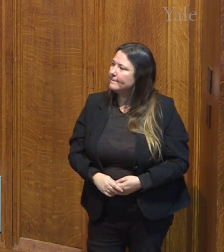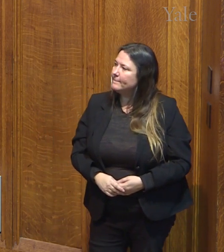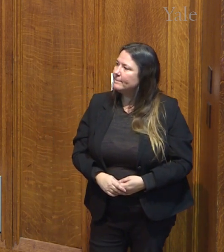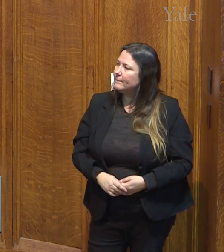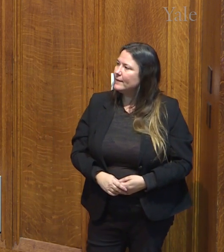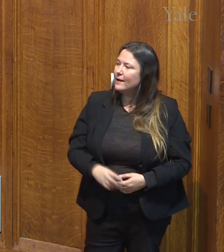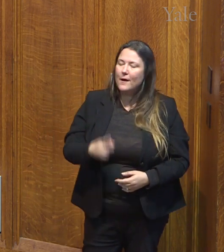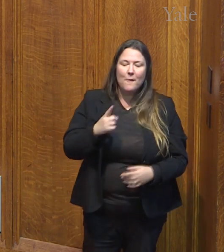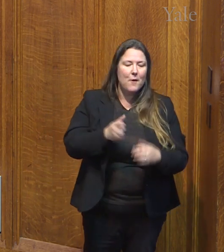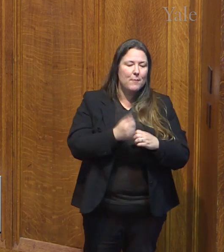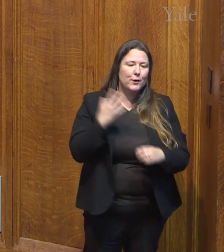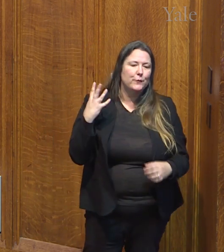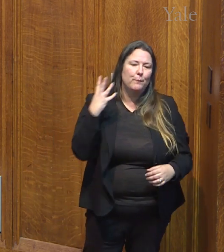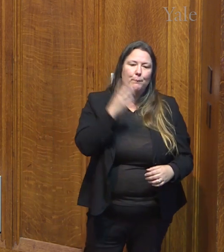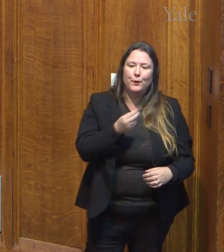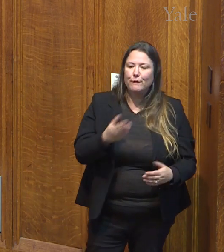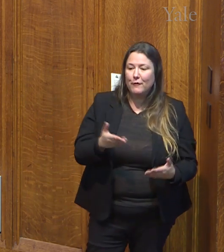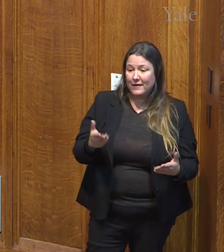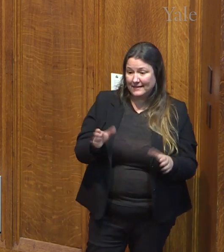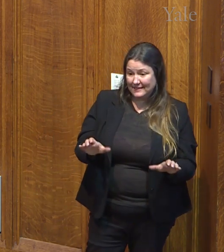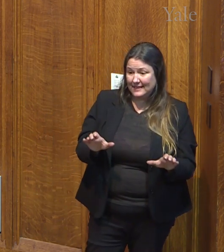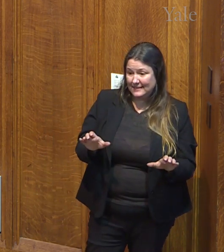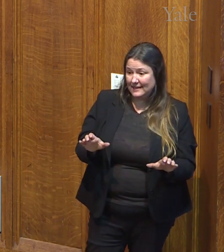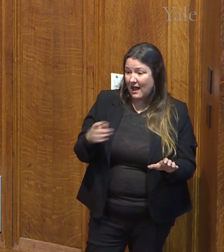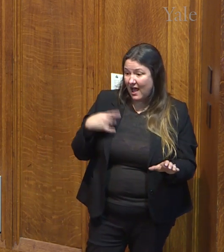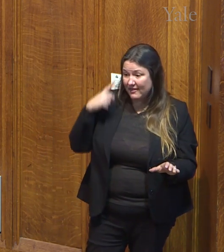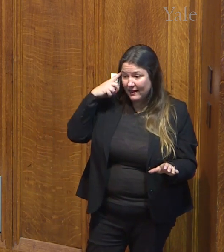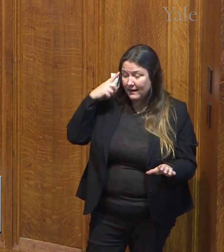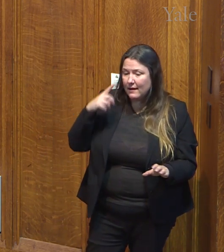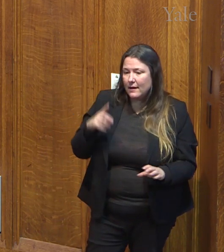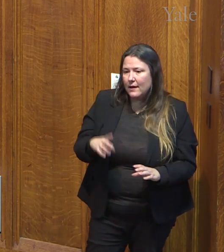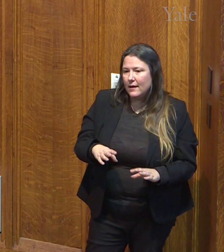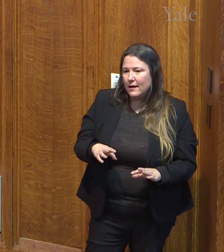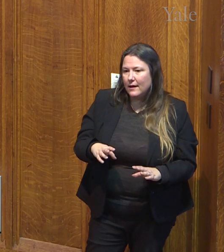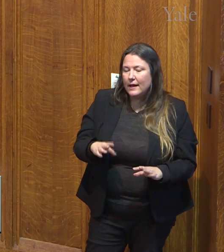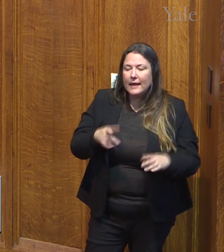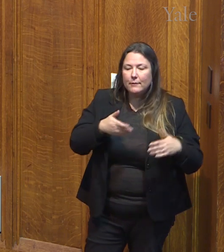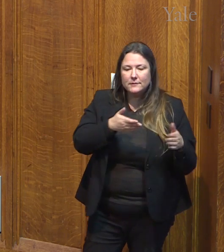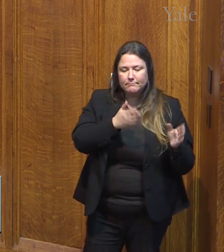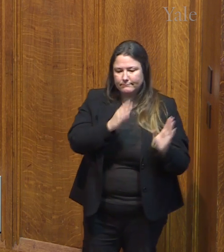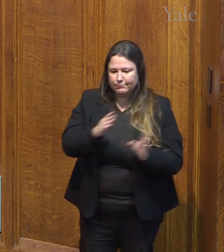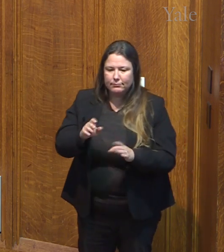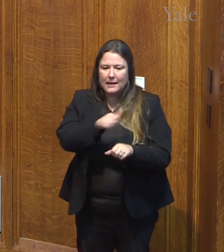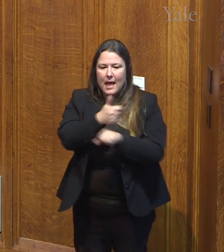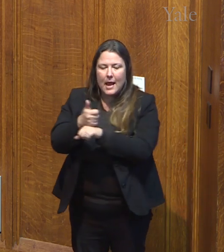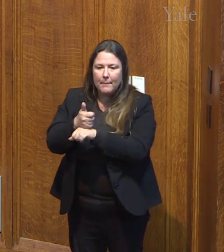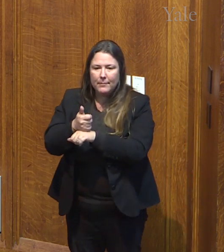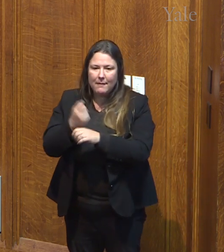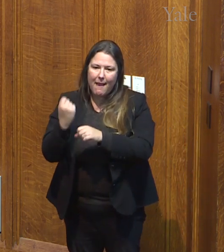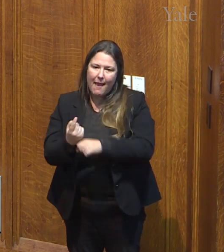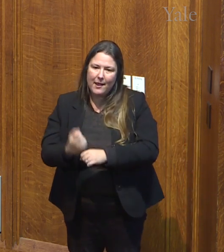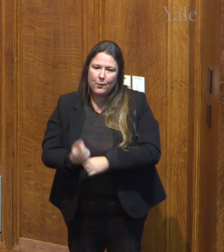One of the most beautiful things he did, I think, was to organize annual Deaf banquets that were held